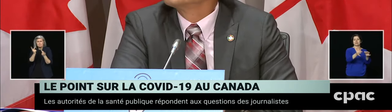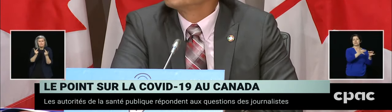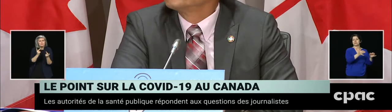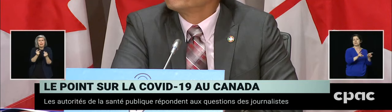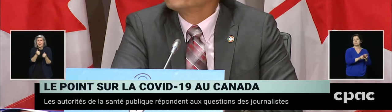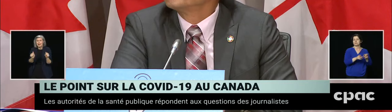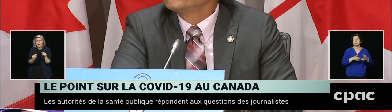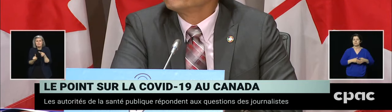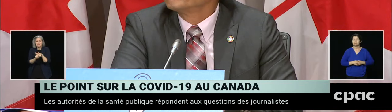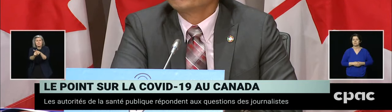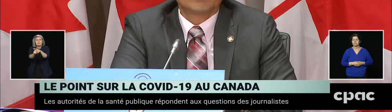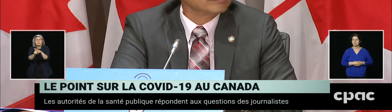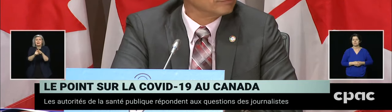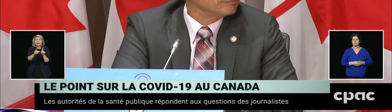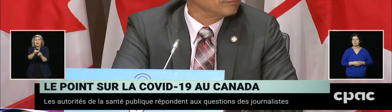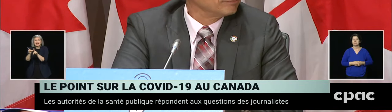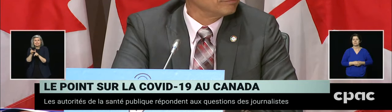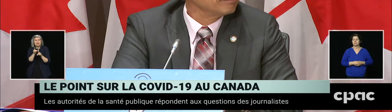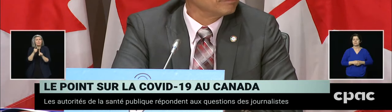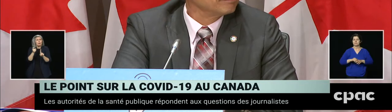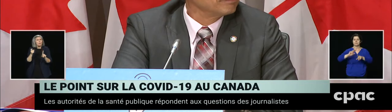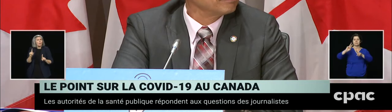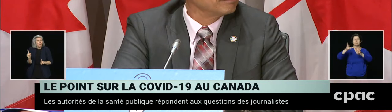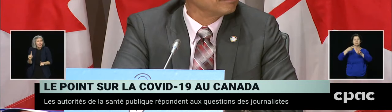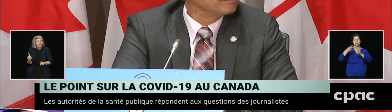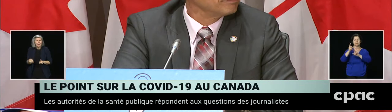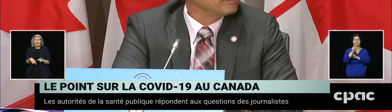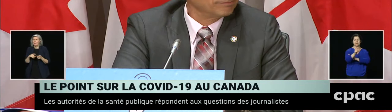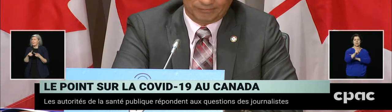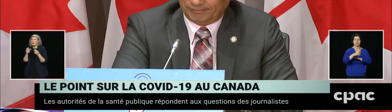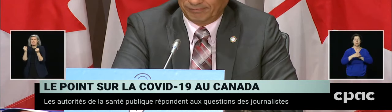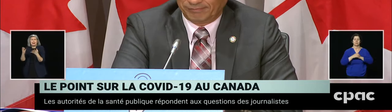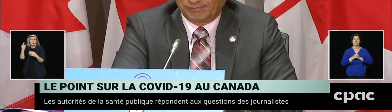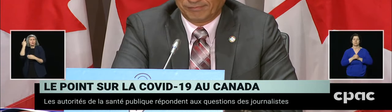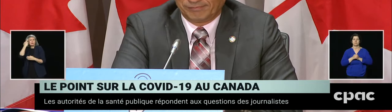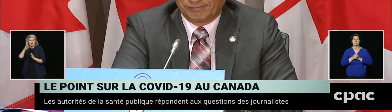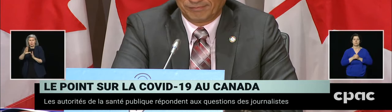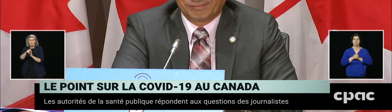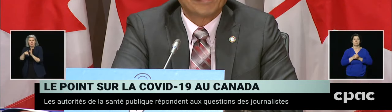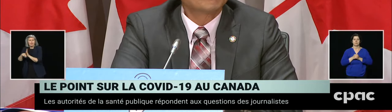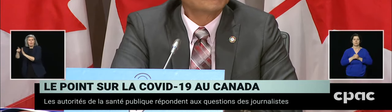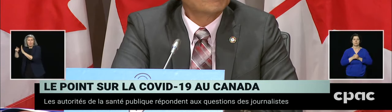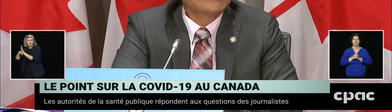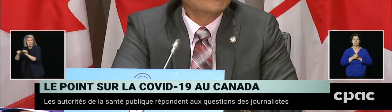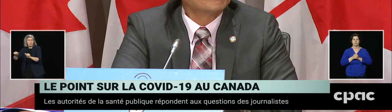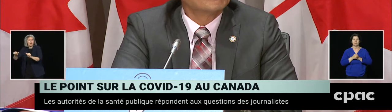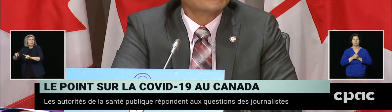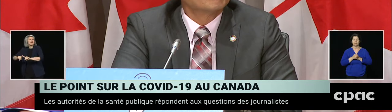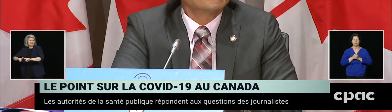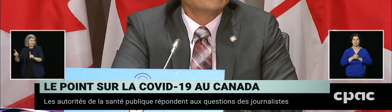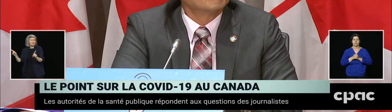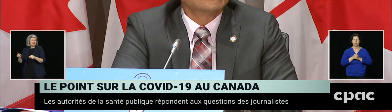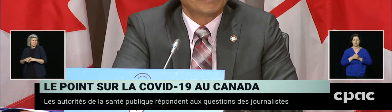ALL THE OTHER FACTORS AND CONSIDERATIONS THAT NEED TO BE